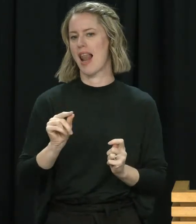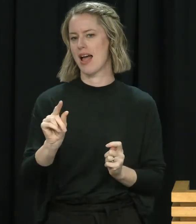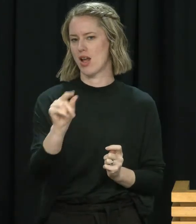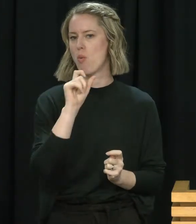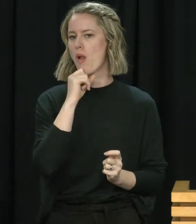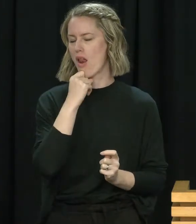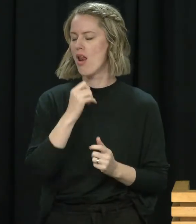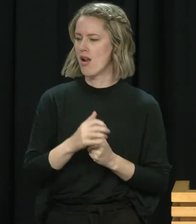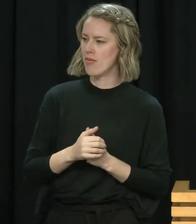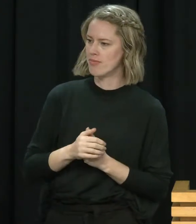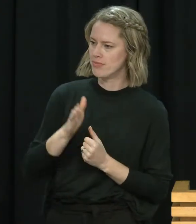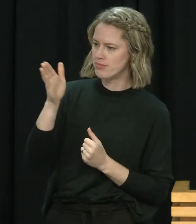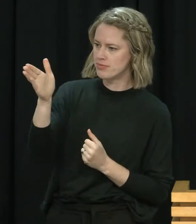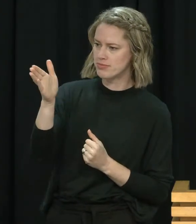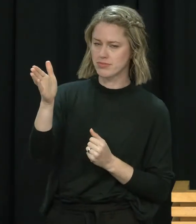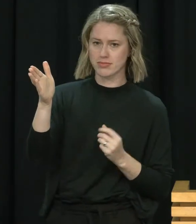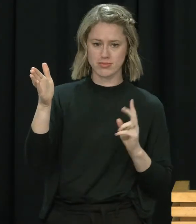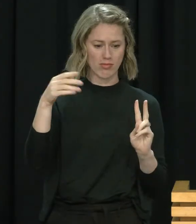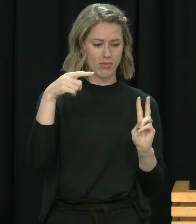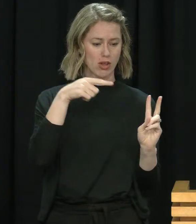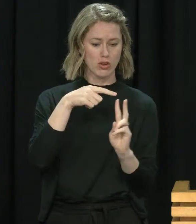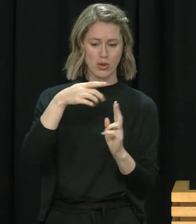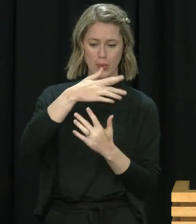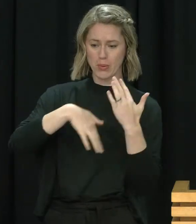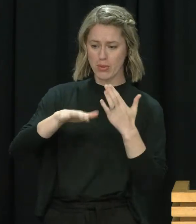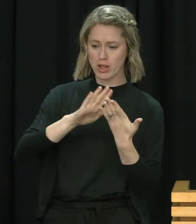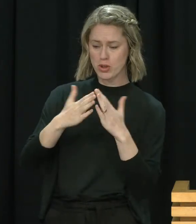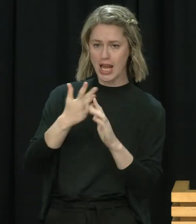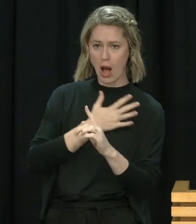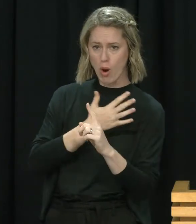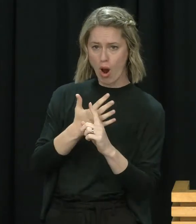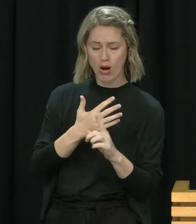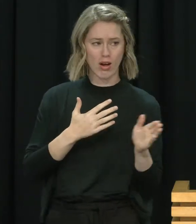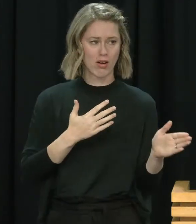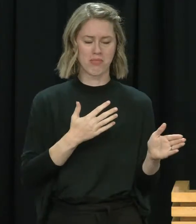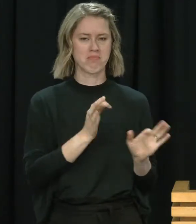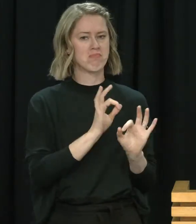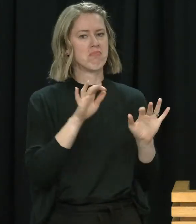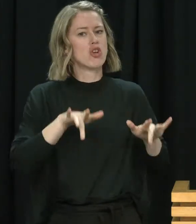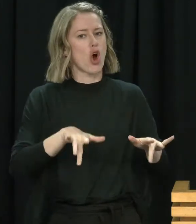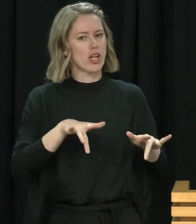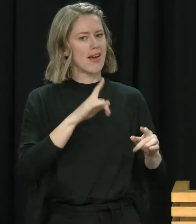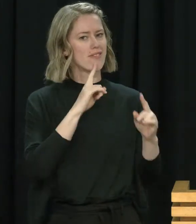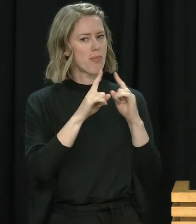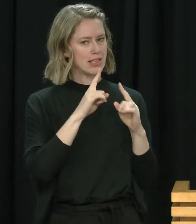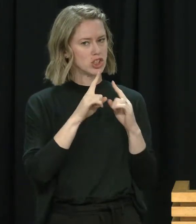We've had initial negative tests on both of those people. They will be isolating and further testing will continue